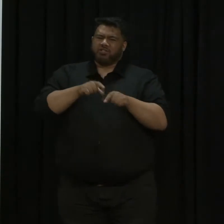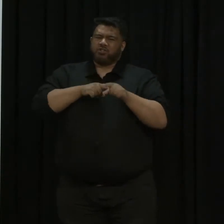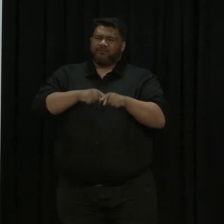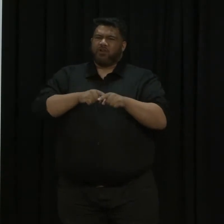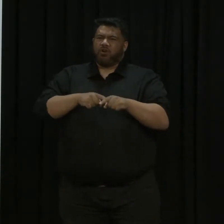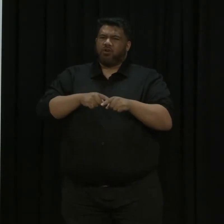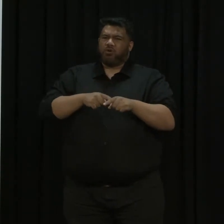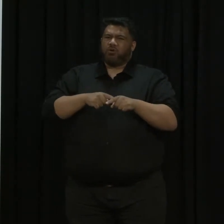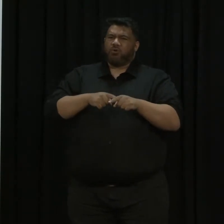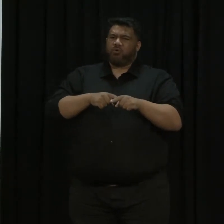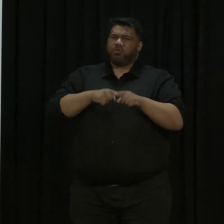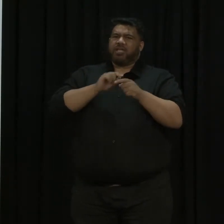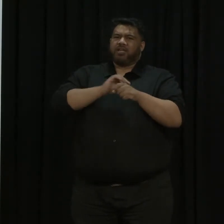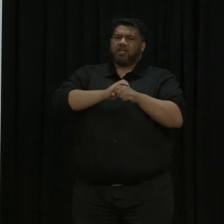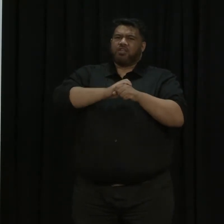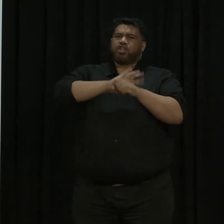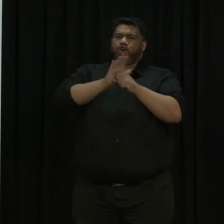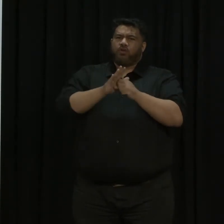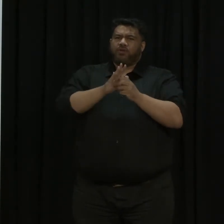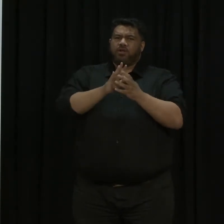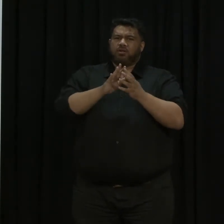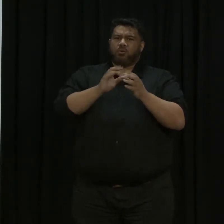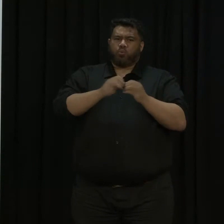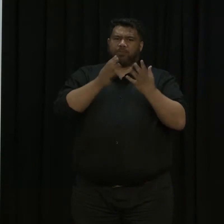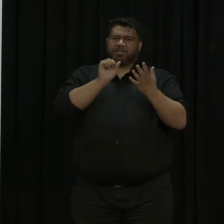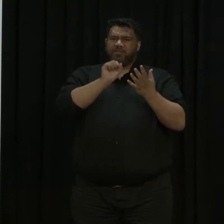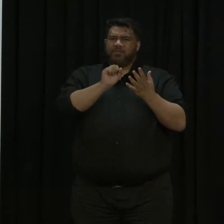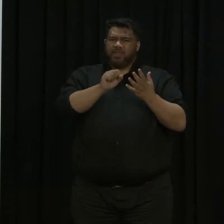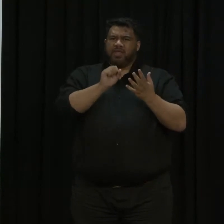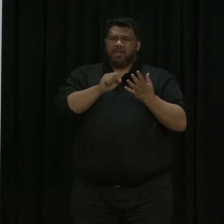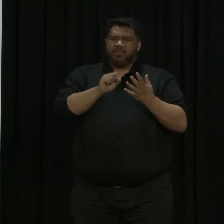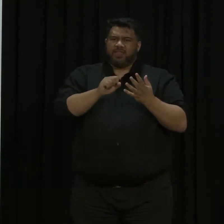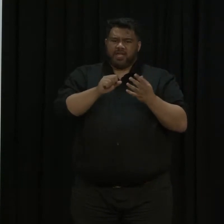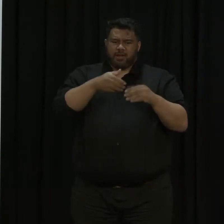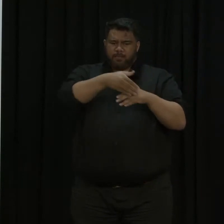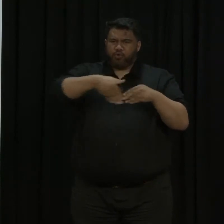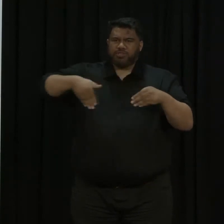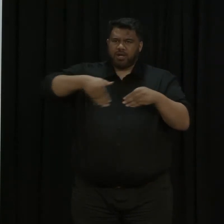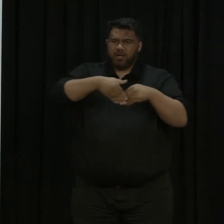high to get gas.